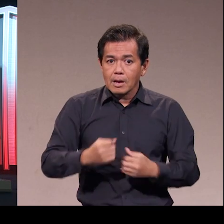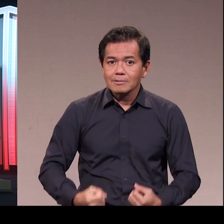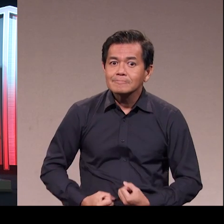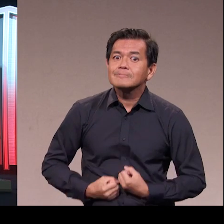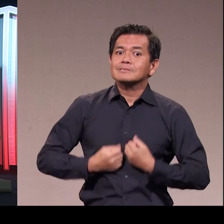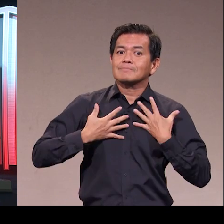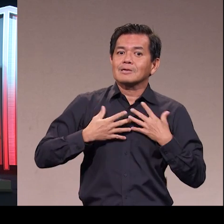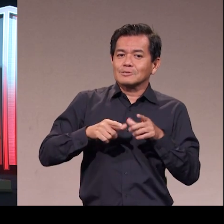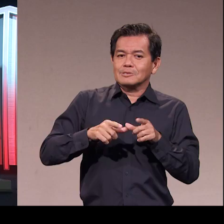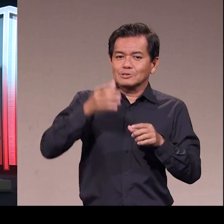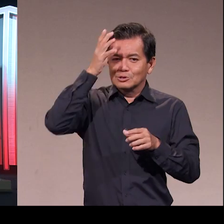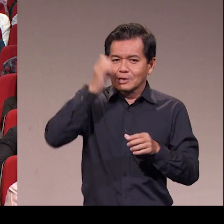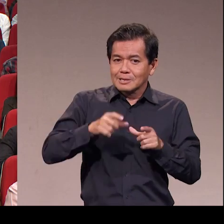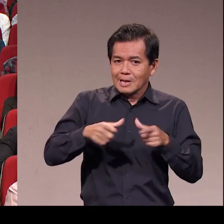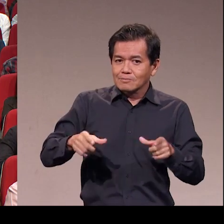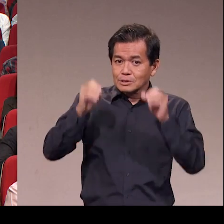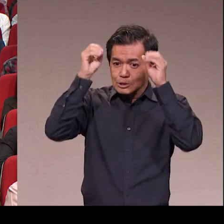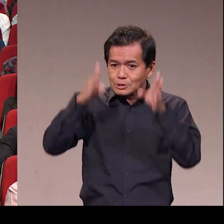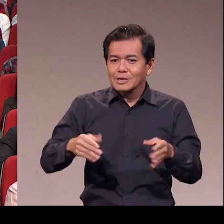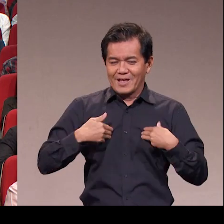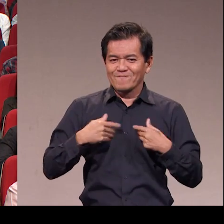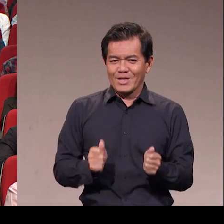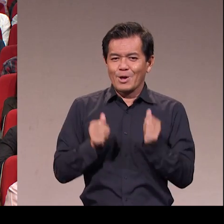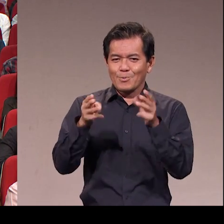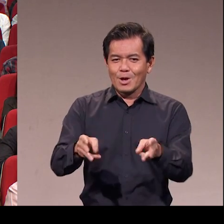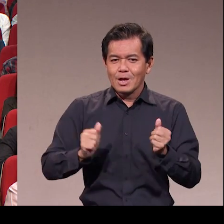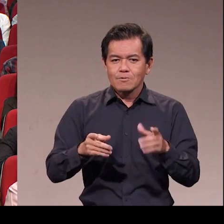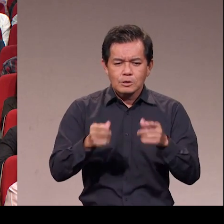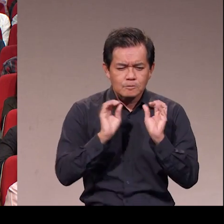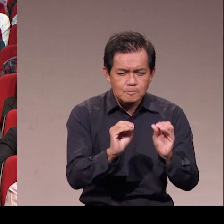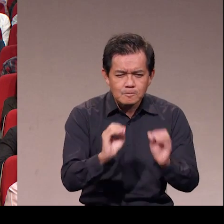Using innovative teaching methods, they have inspired interest in the Chinese